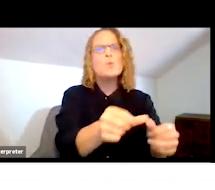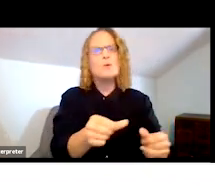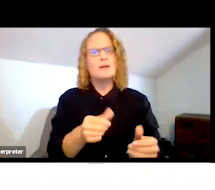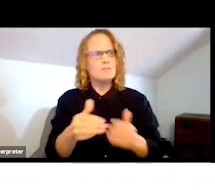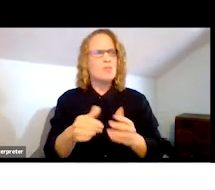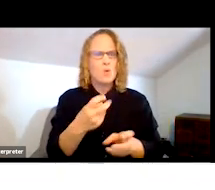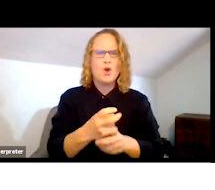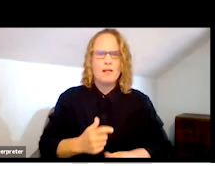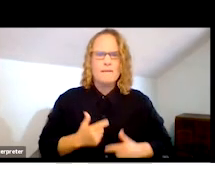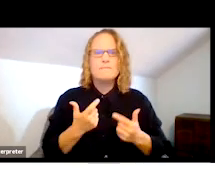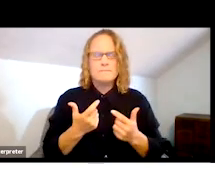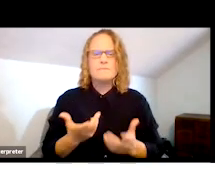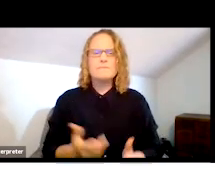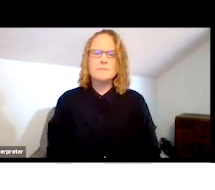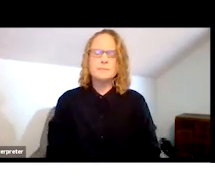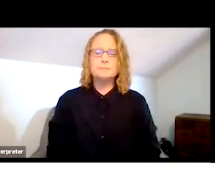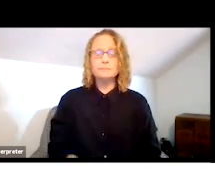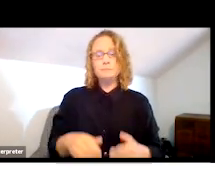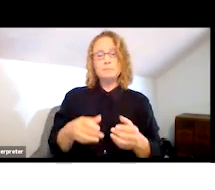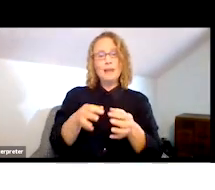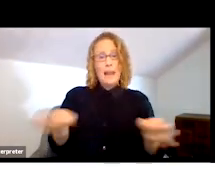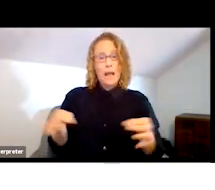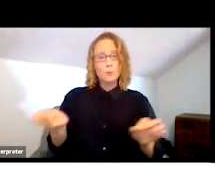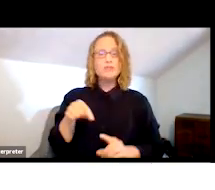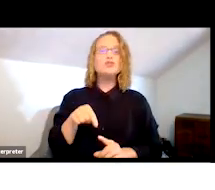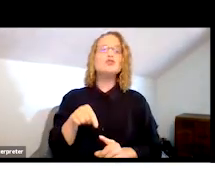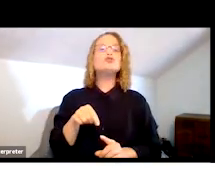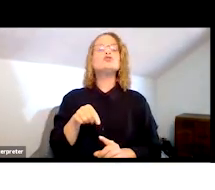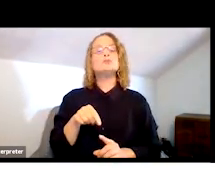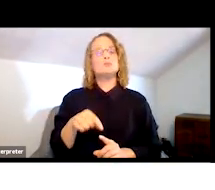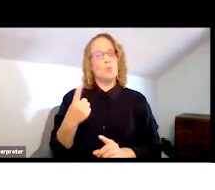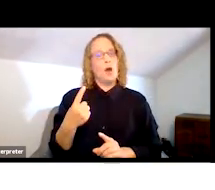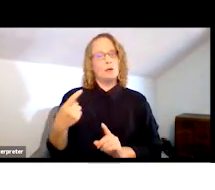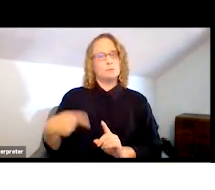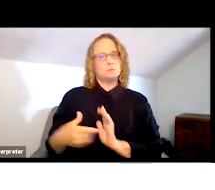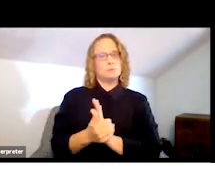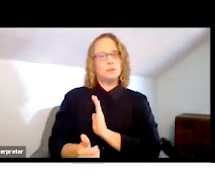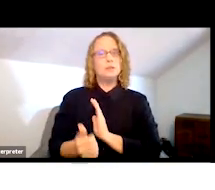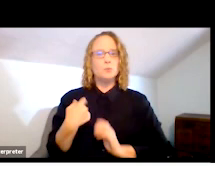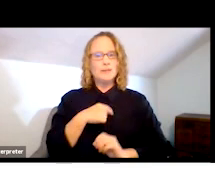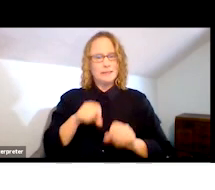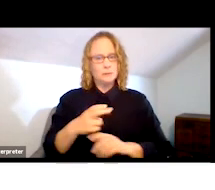It's really to allow us to be able to recognize resilience in others.